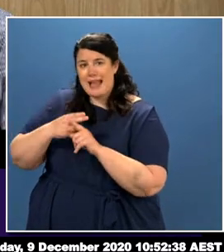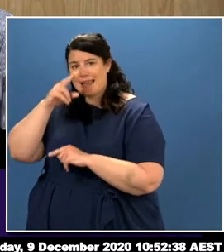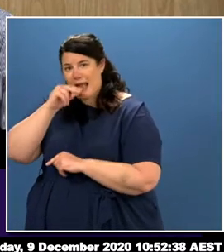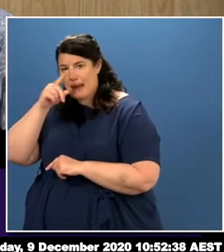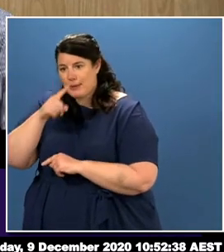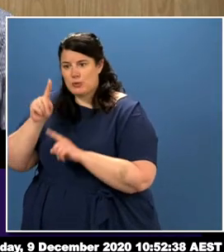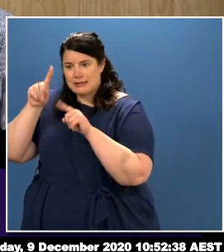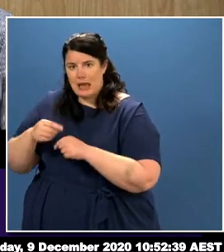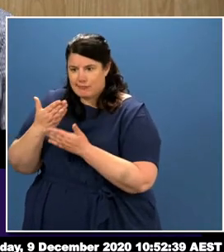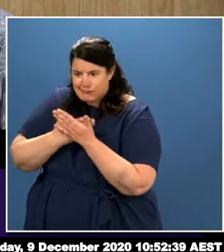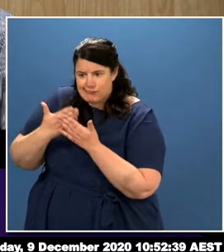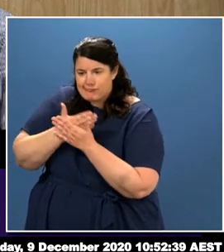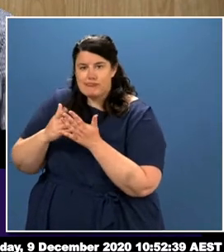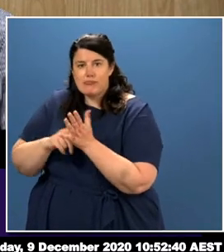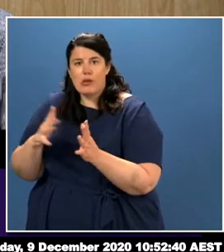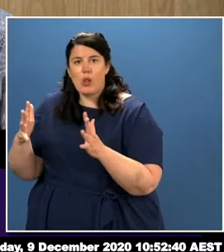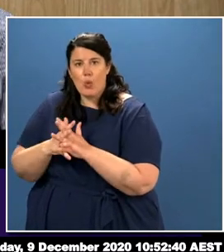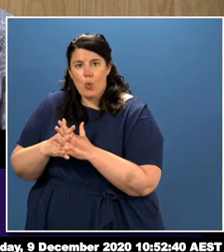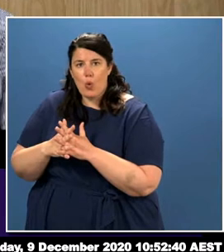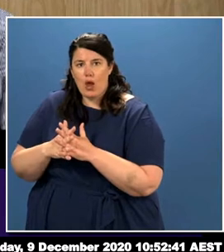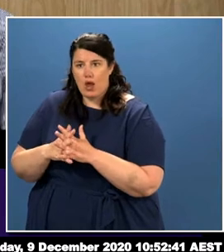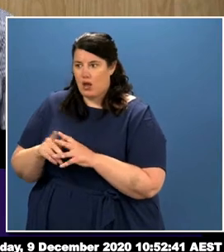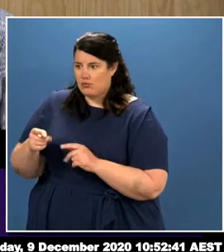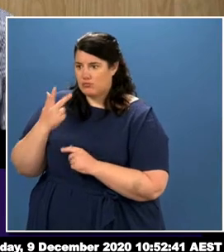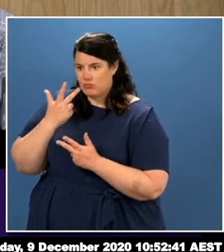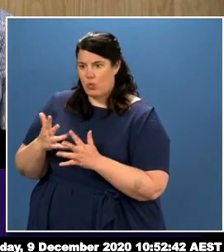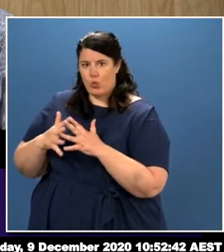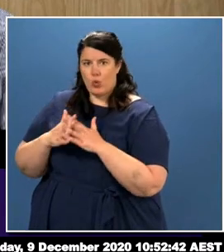the law, how you can --- the advantages of working in the law,